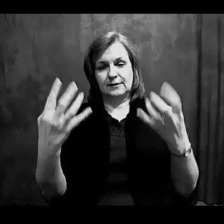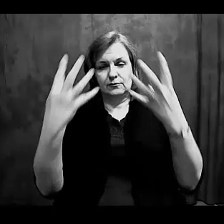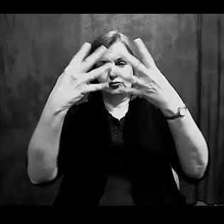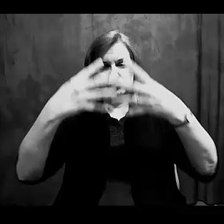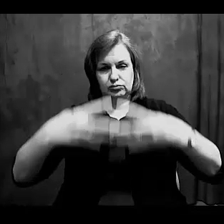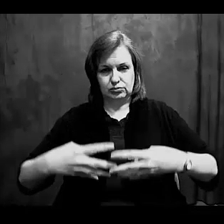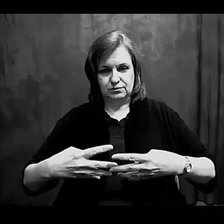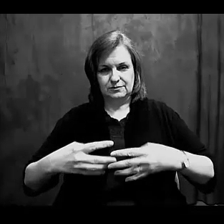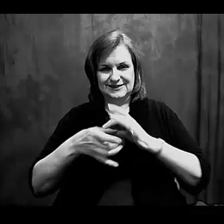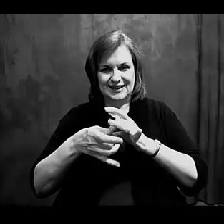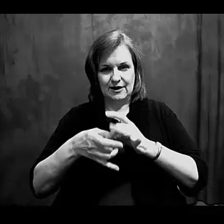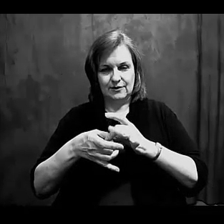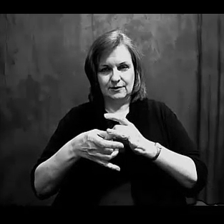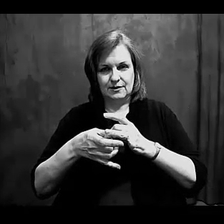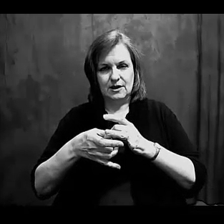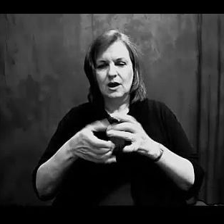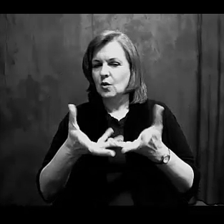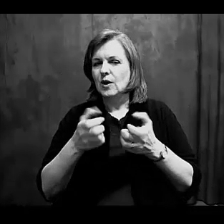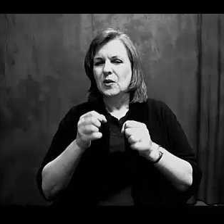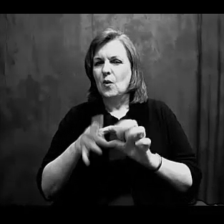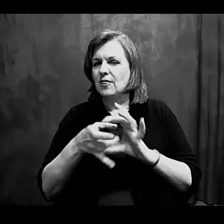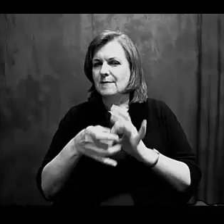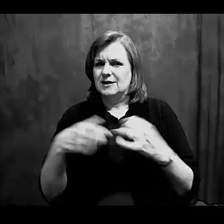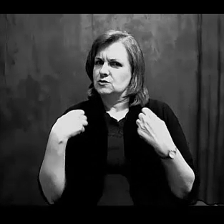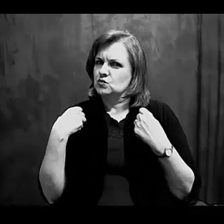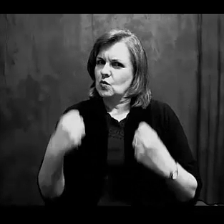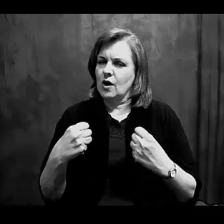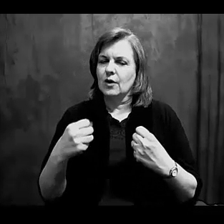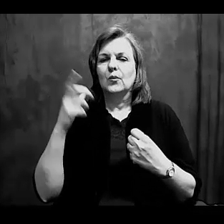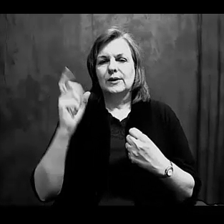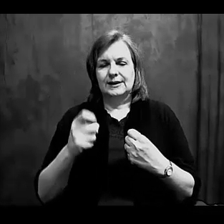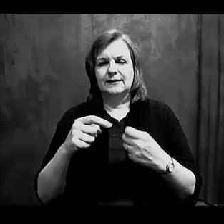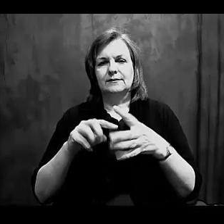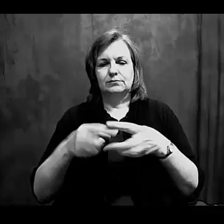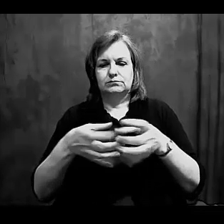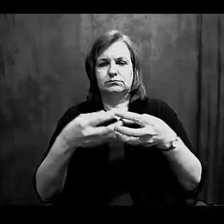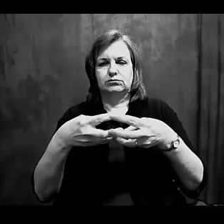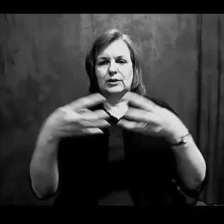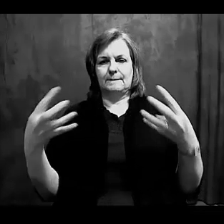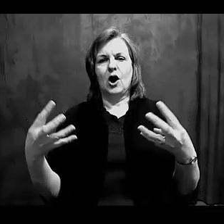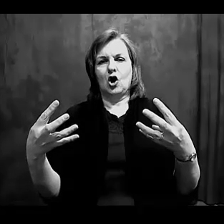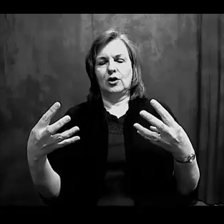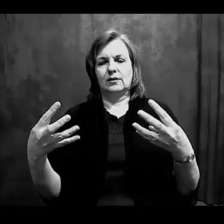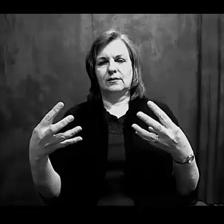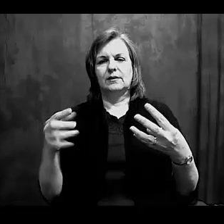we don't want them to be like covalent bonds - we are going to need them to break